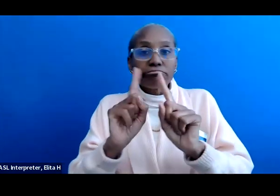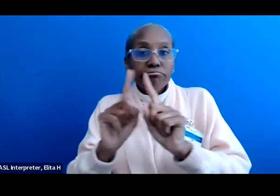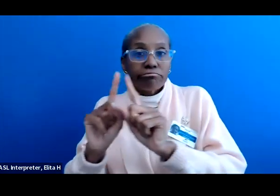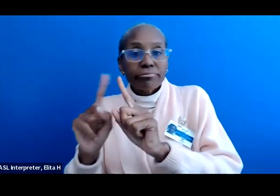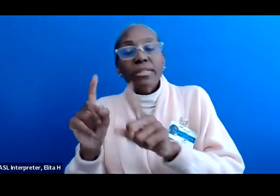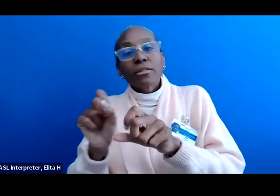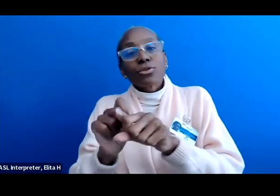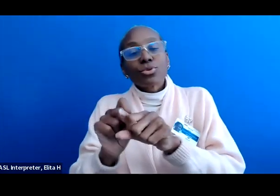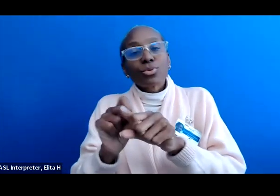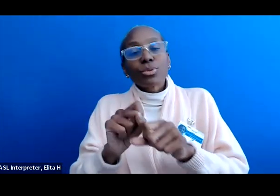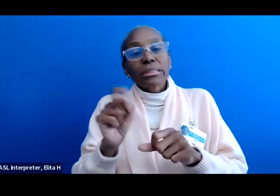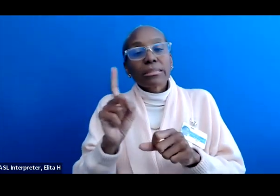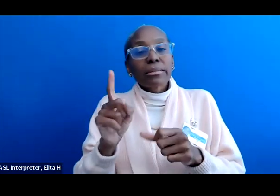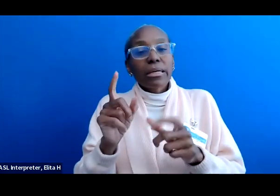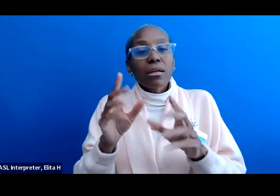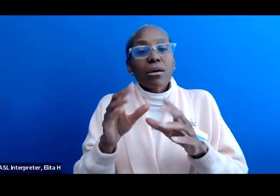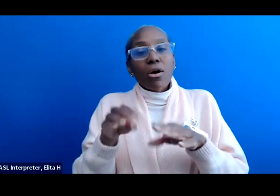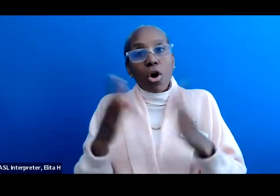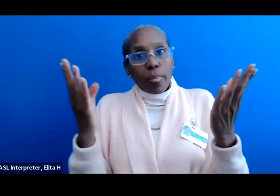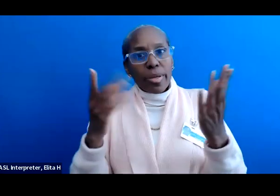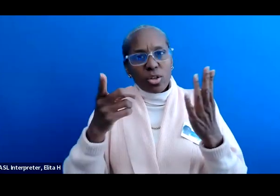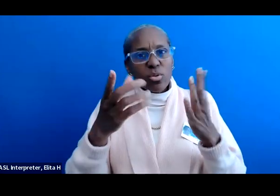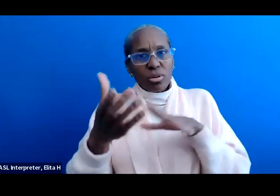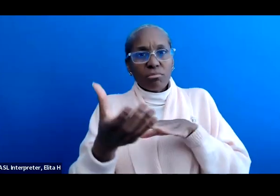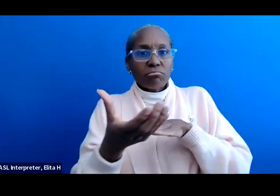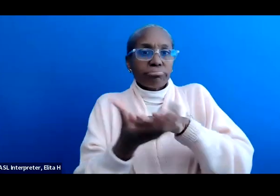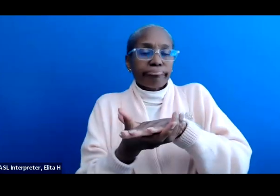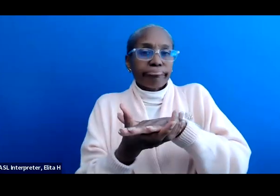Shoes that open so that you can get your foot in if you have